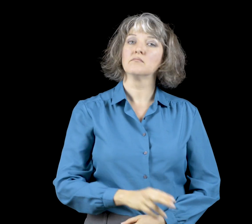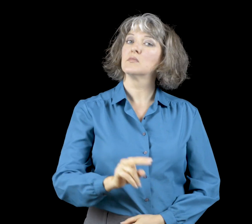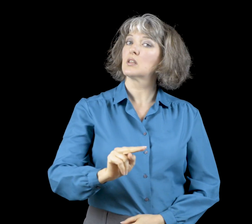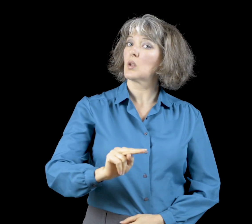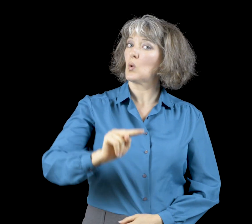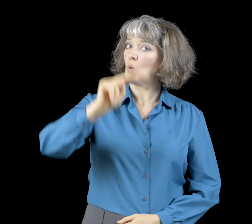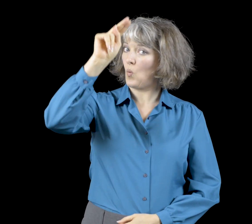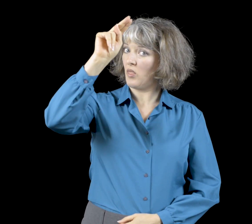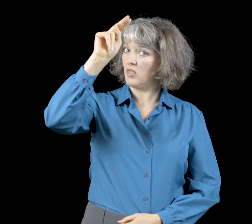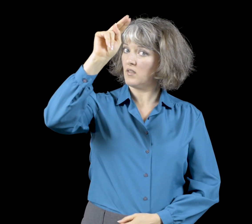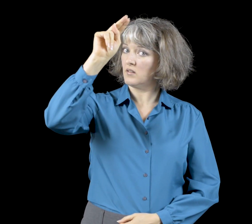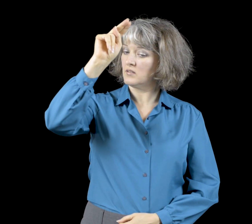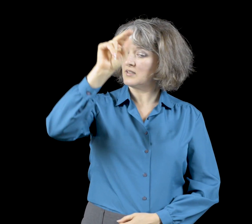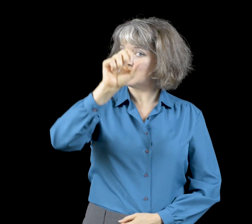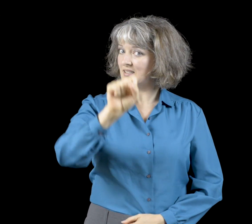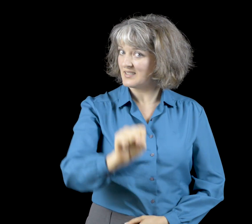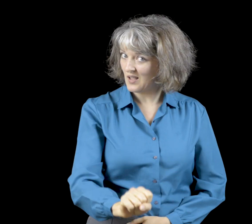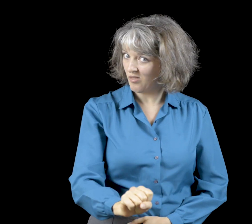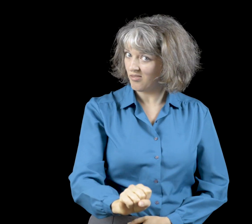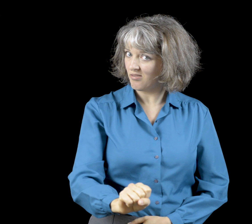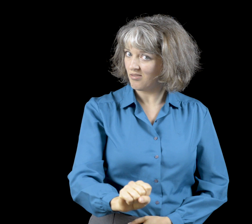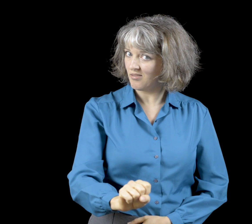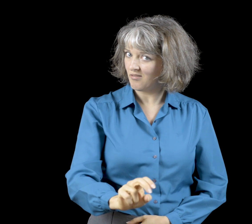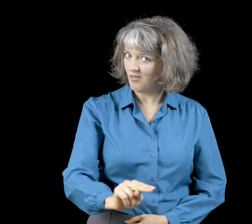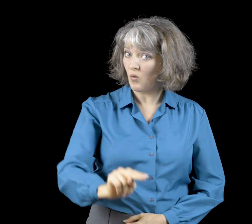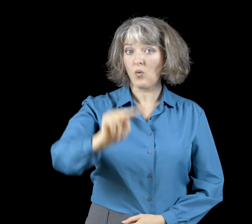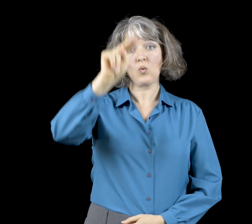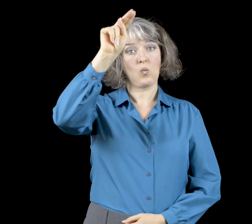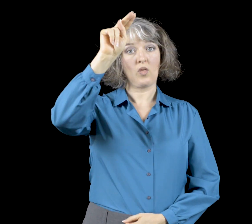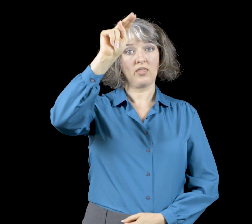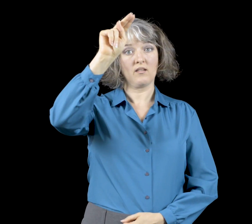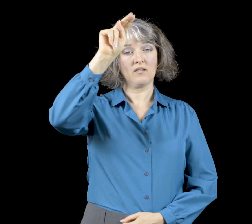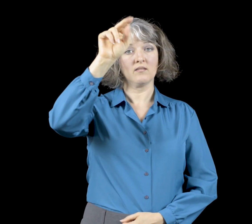N moving up for North South North